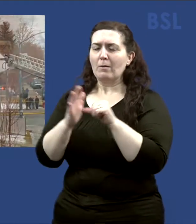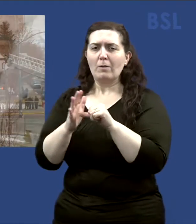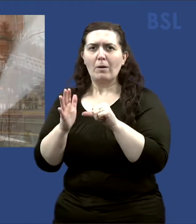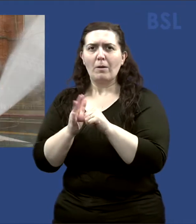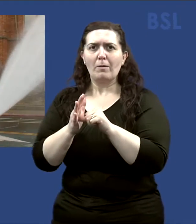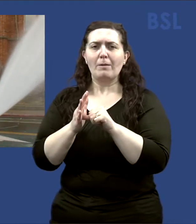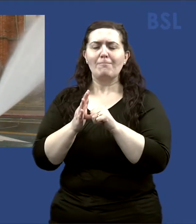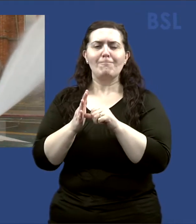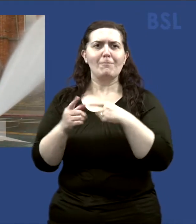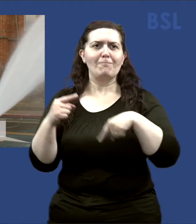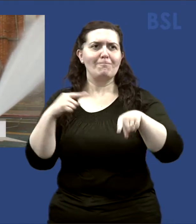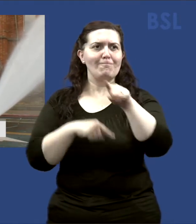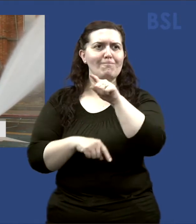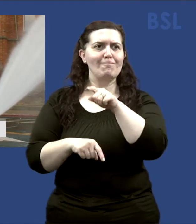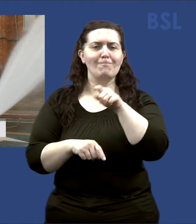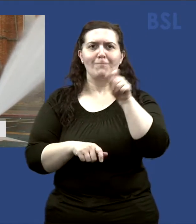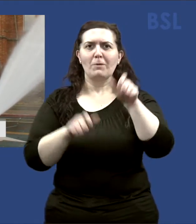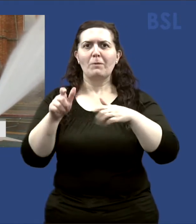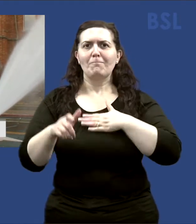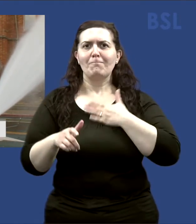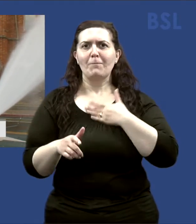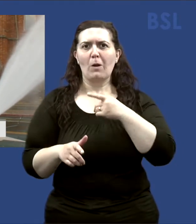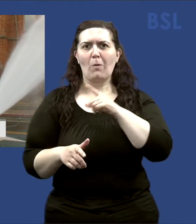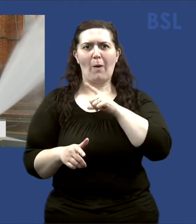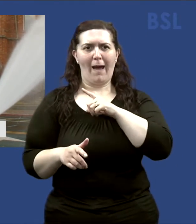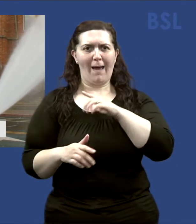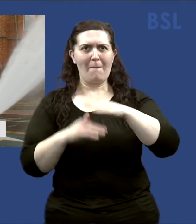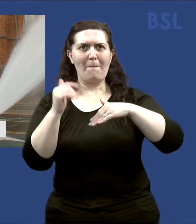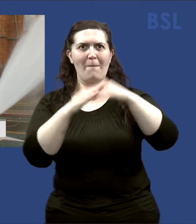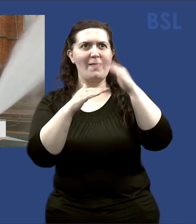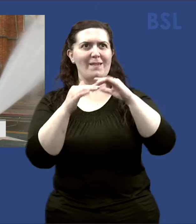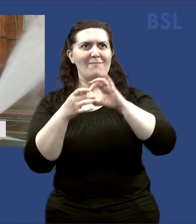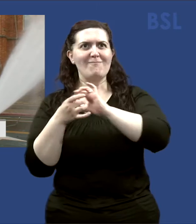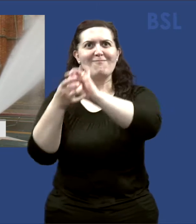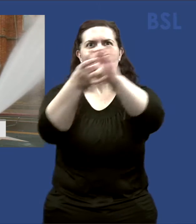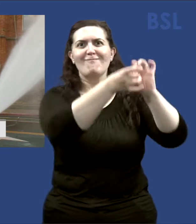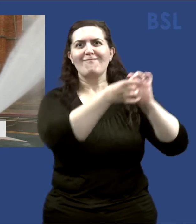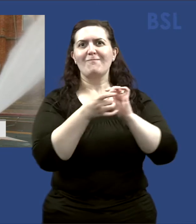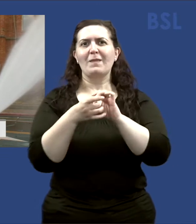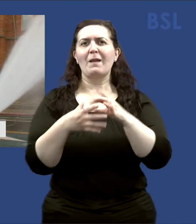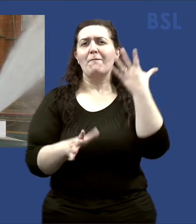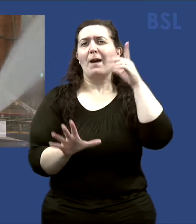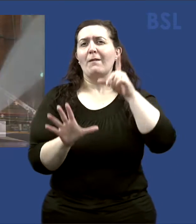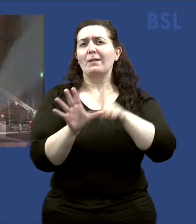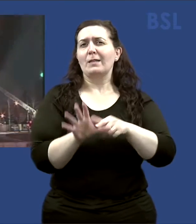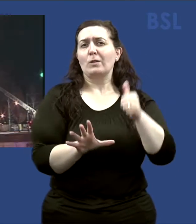"I expect Provo is going to have to go through a grieving process. This building is part of our fabric."